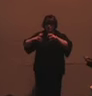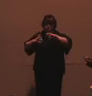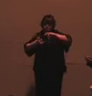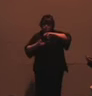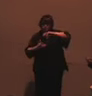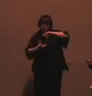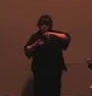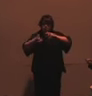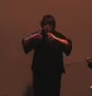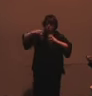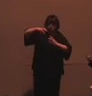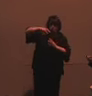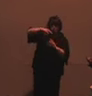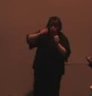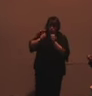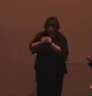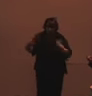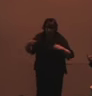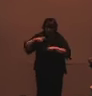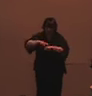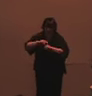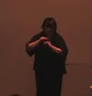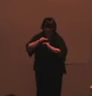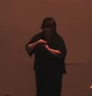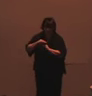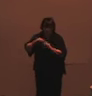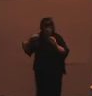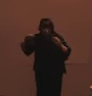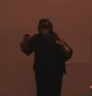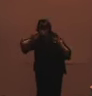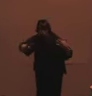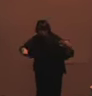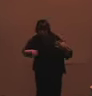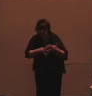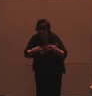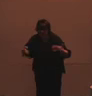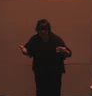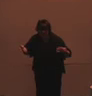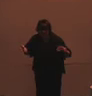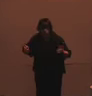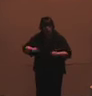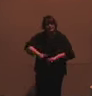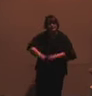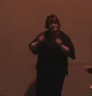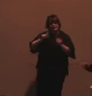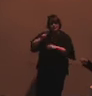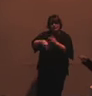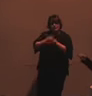But I like to say, here, different kinds of time starts to flow.